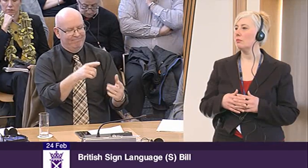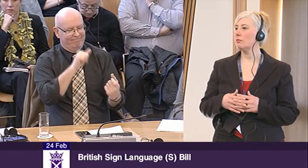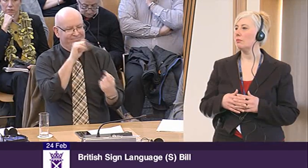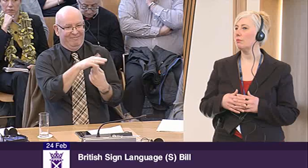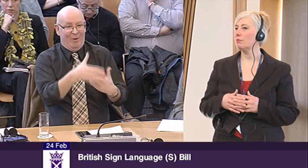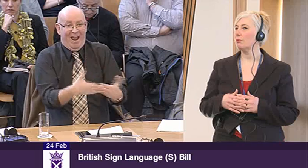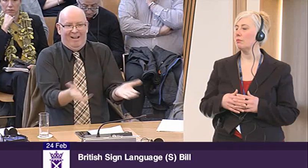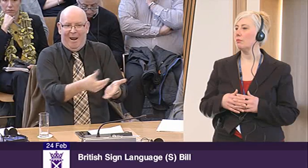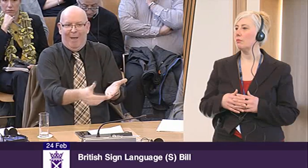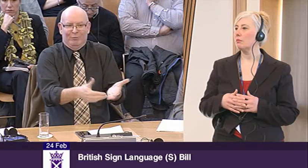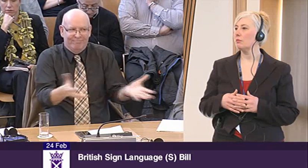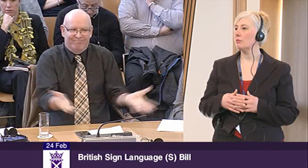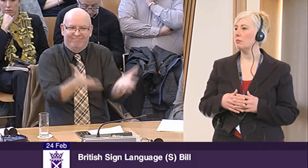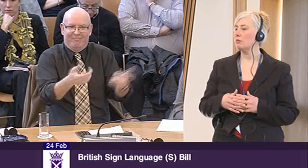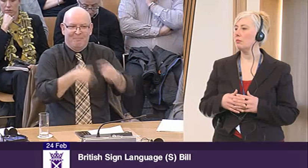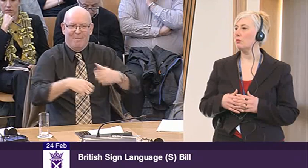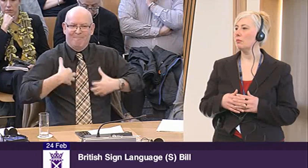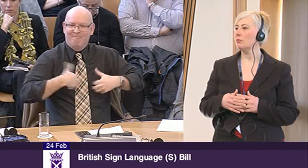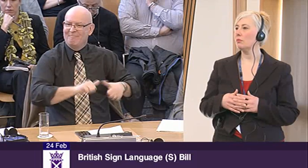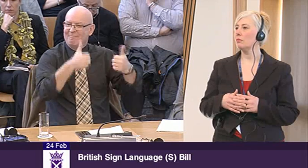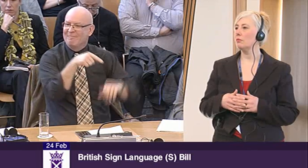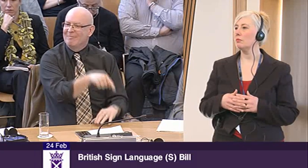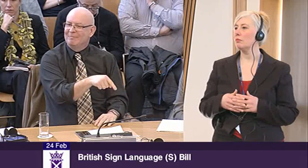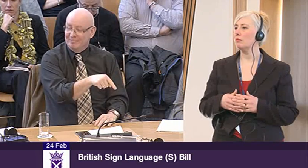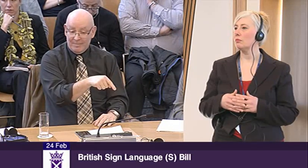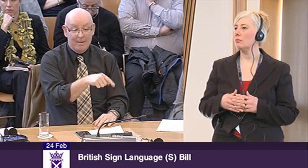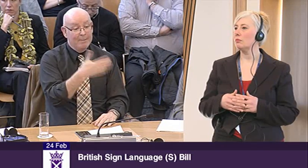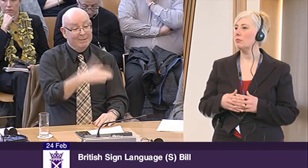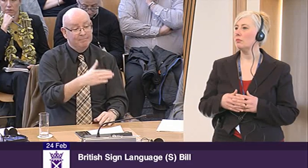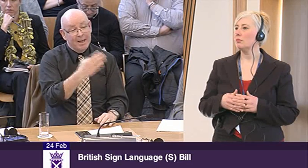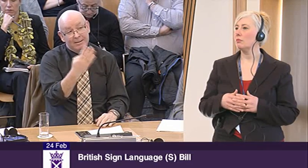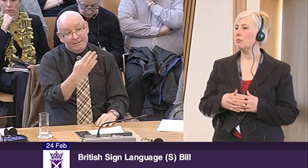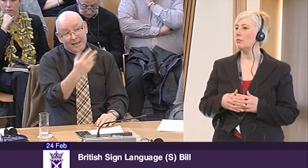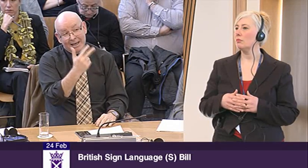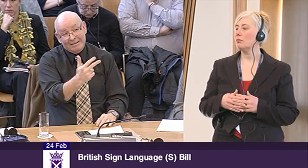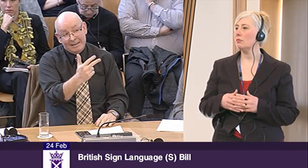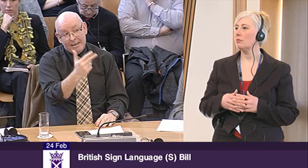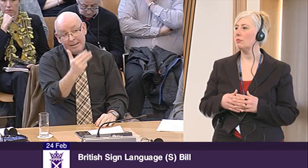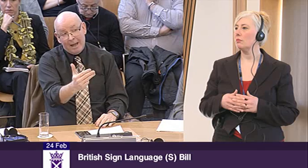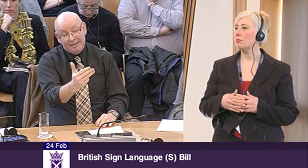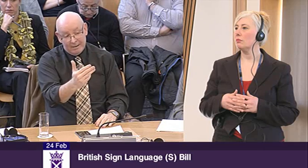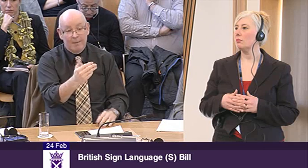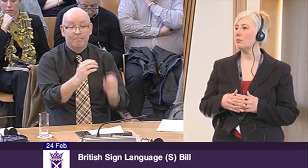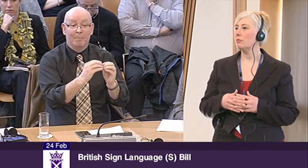and poems—all the things that we can contribute and add to multicultural life in Britain.